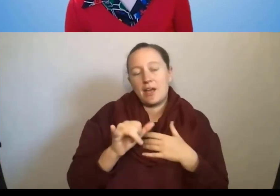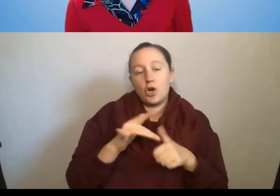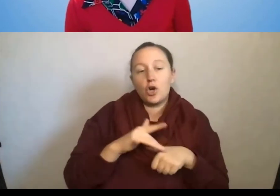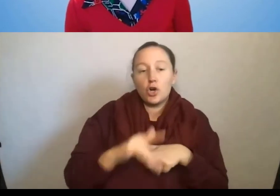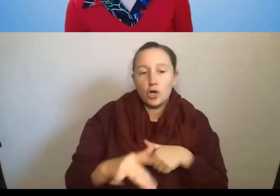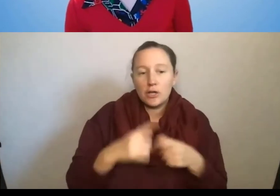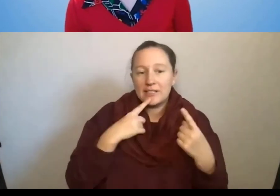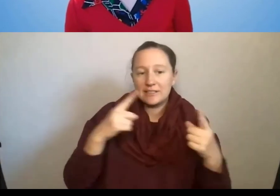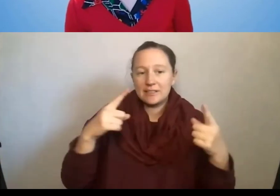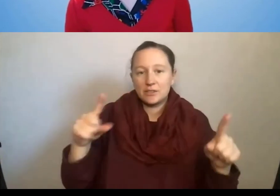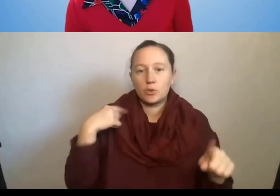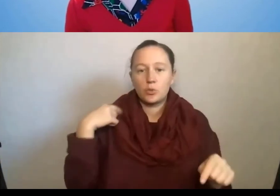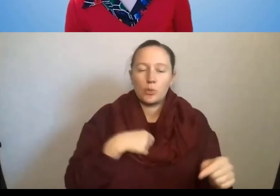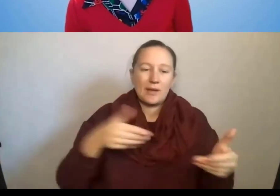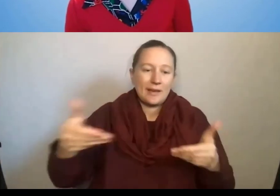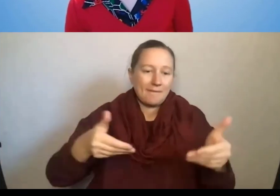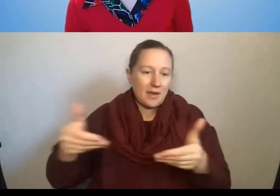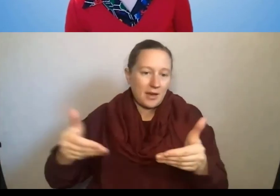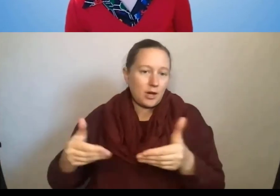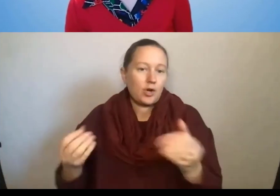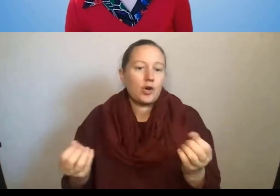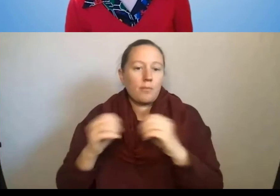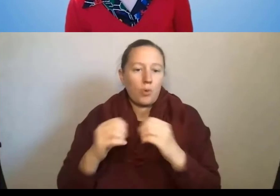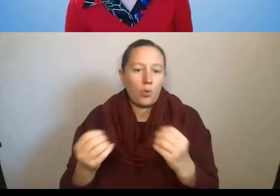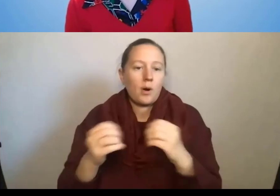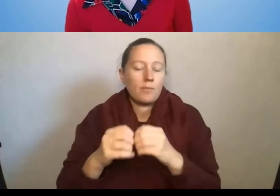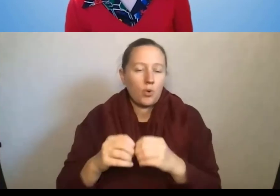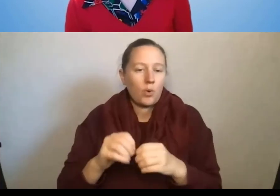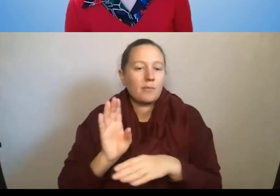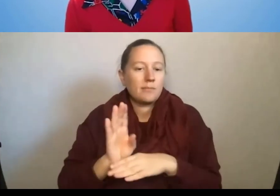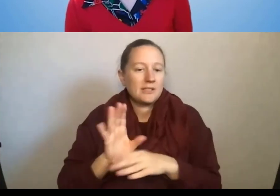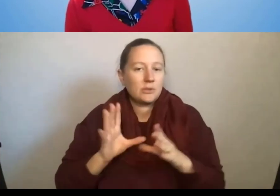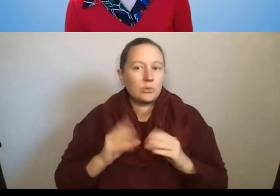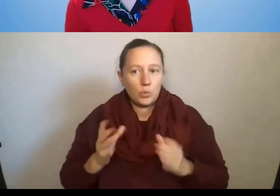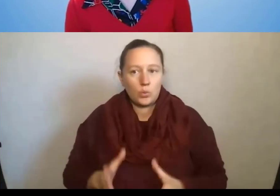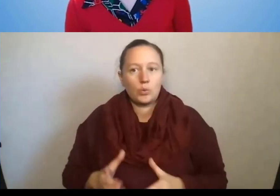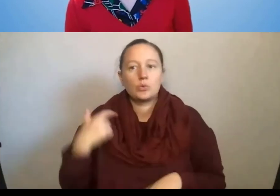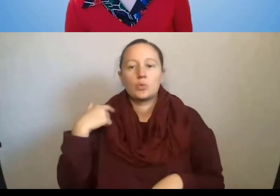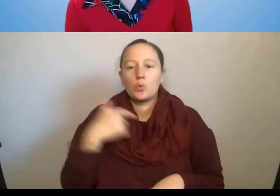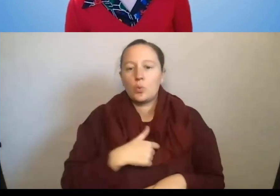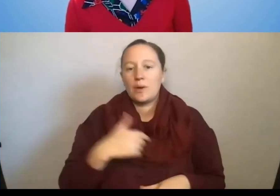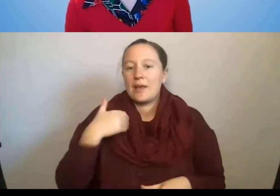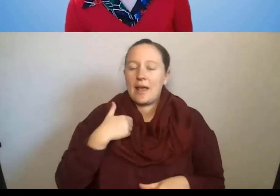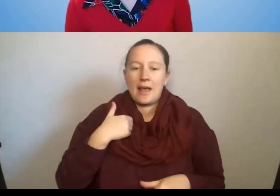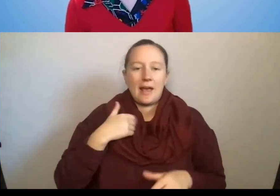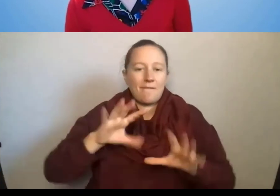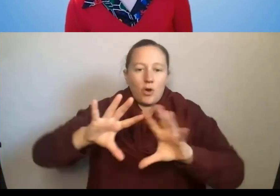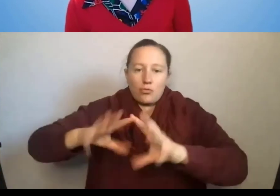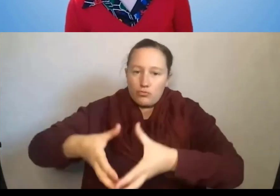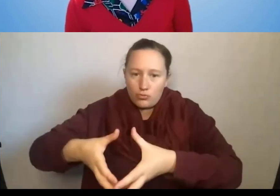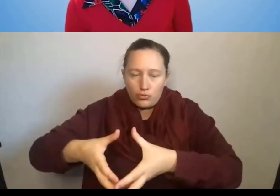we hired many more entrepreneurs in residence. So we have a whole legion of them across NIH now.